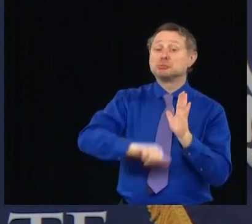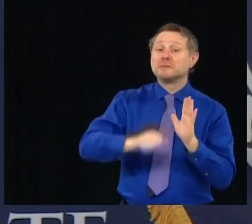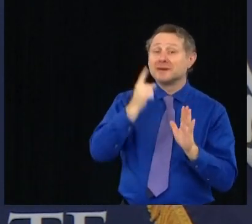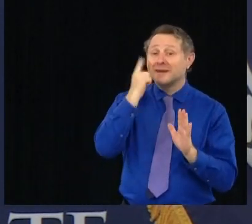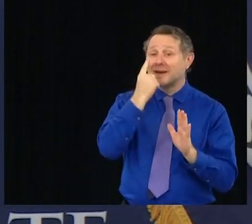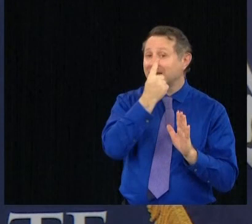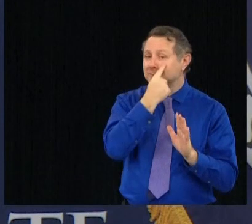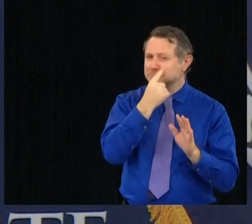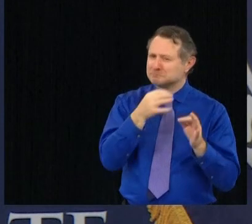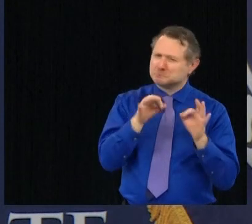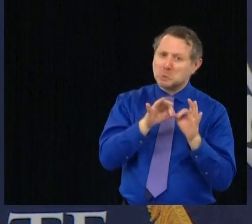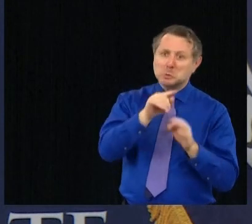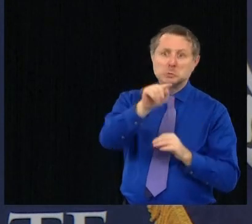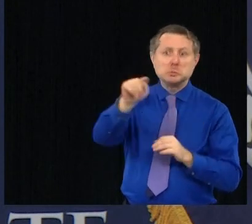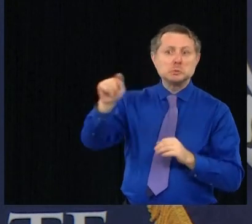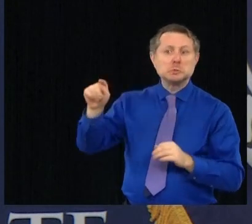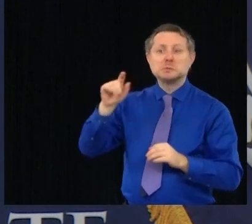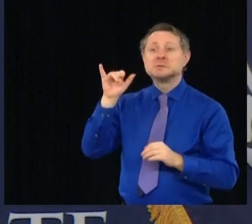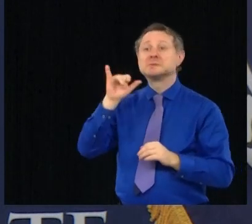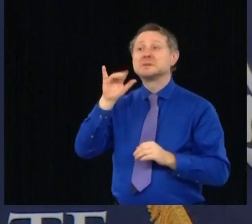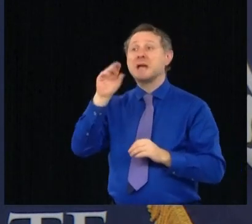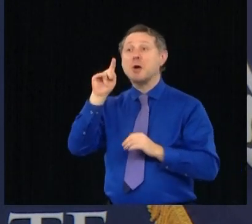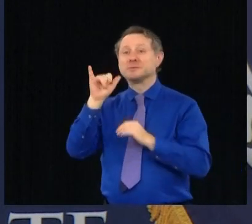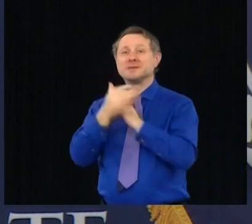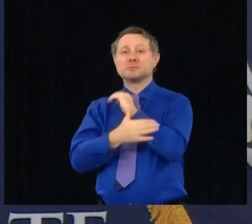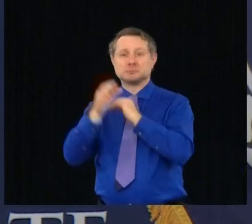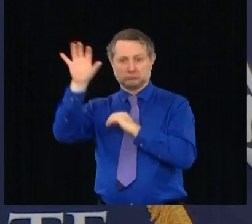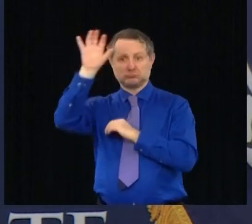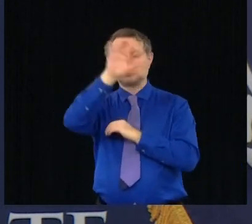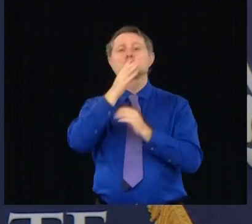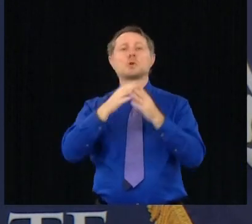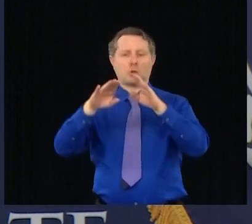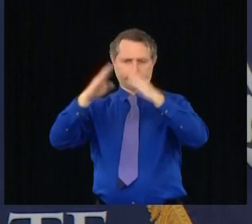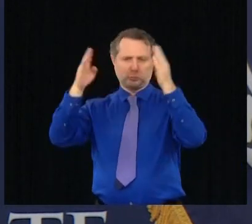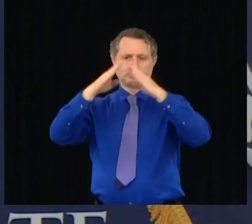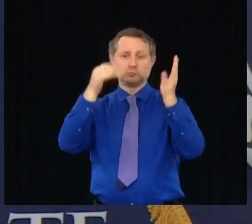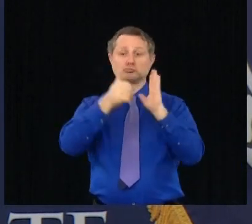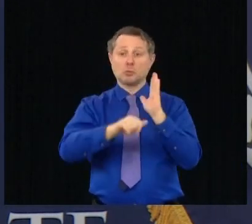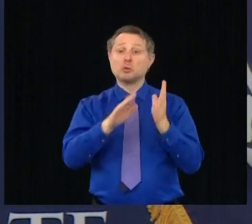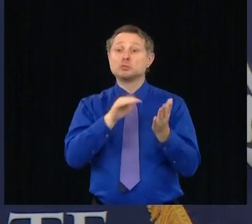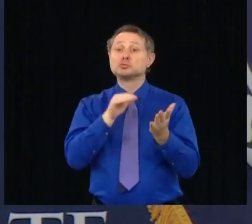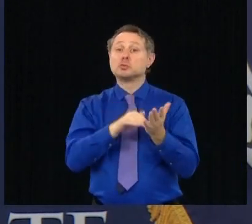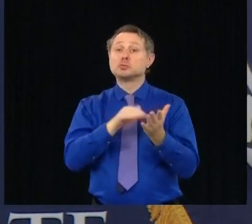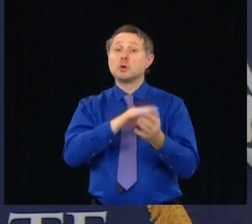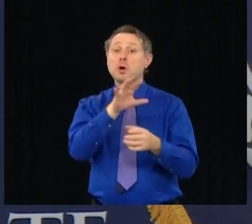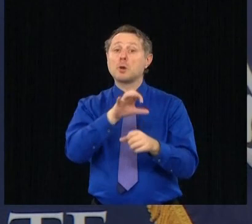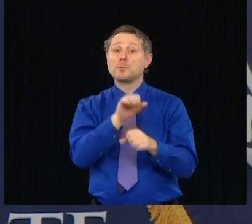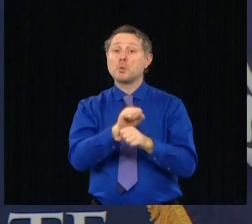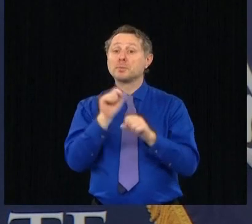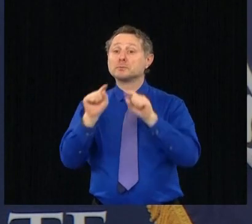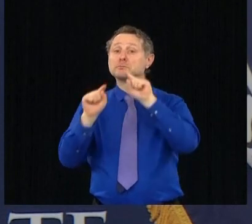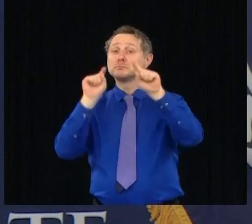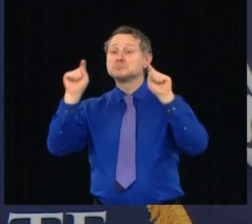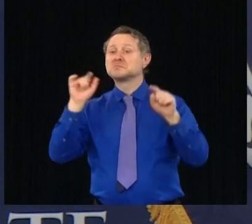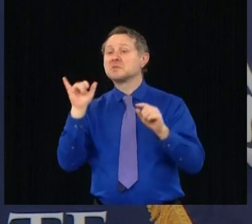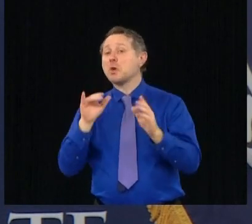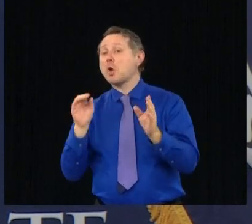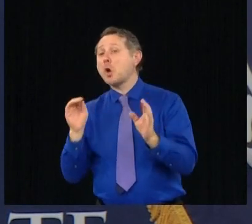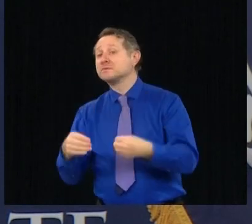SO WE SUSPENDED THAT. THE ELECTIVE SURGERIES IN MANY